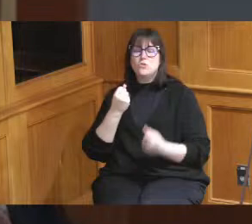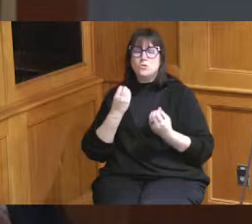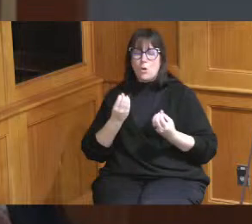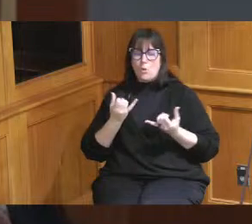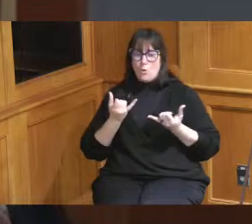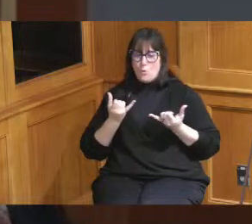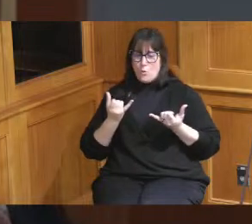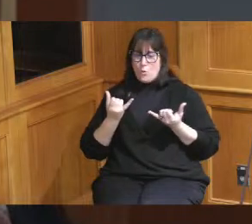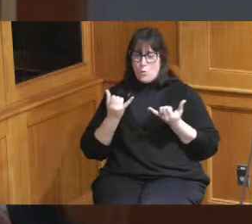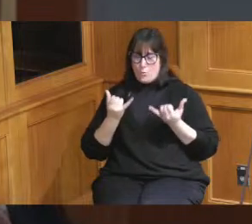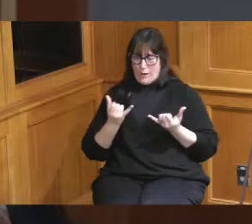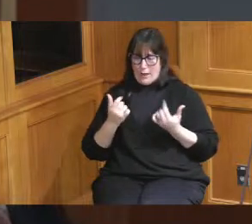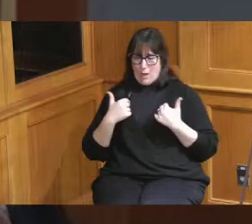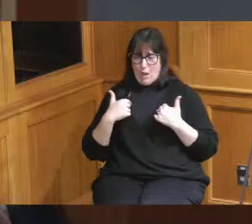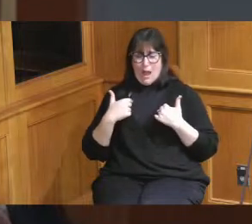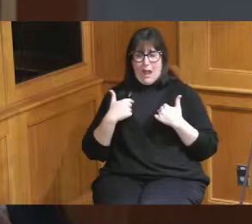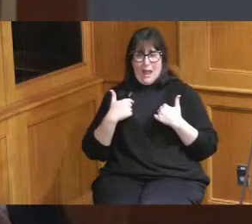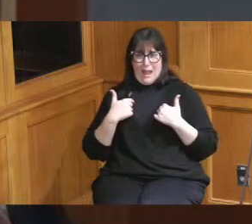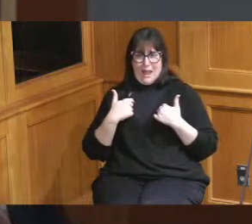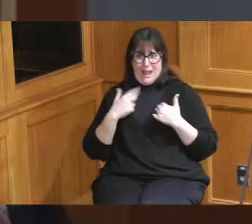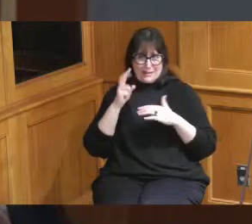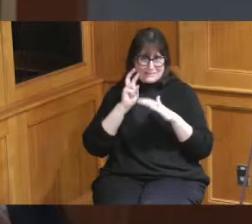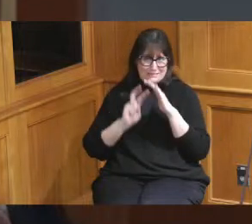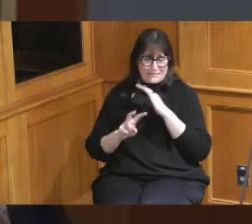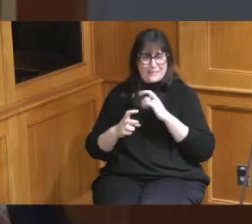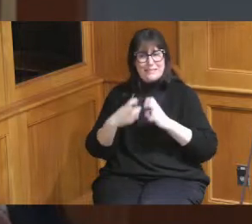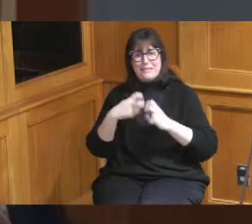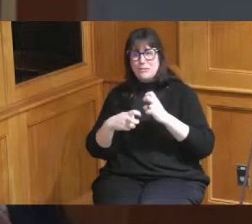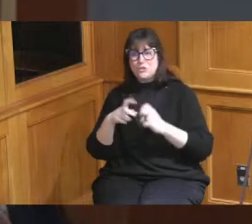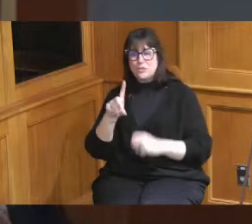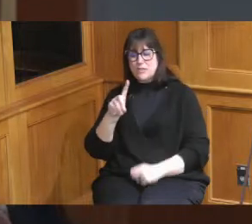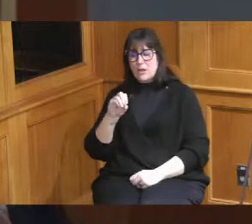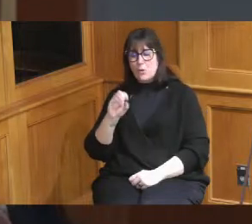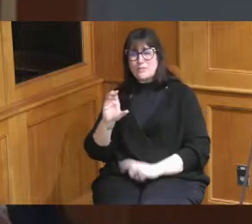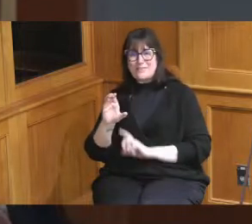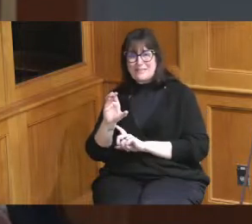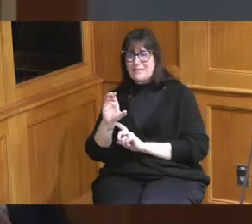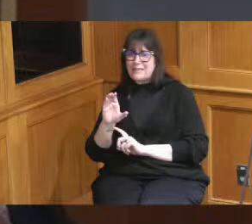I don't I don't at this time anticipate any issue with the EOC Grant and I think the rest of it was